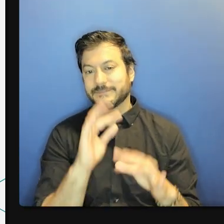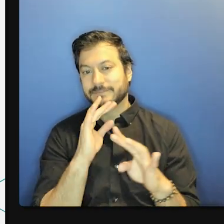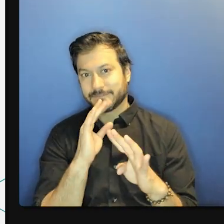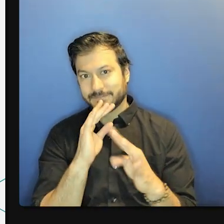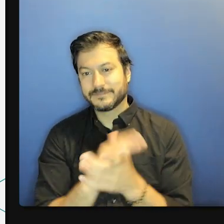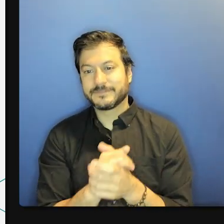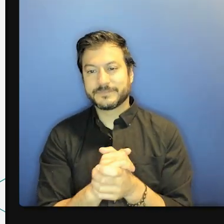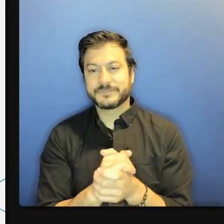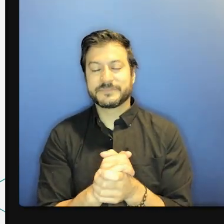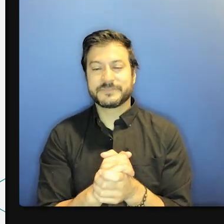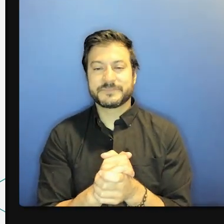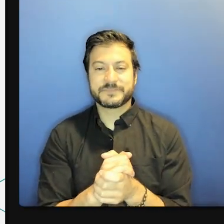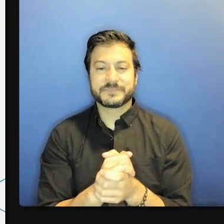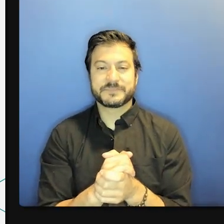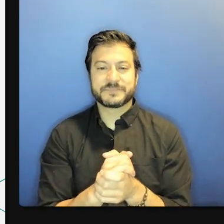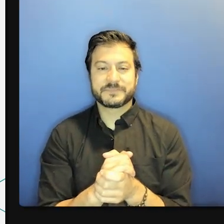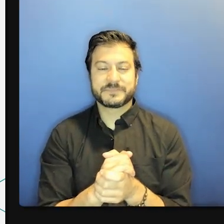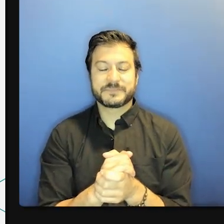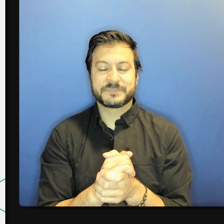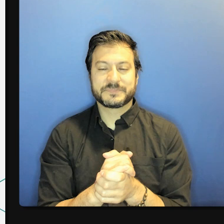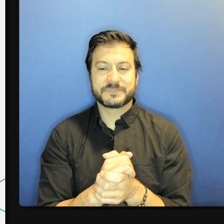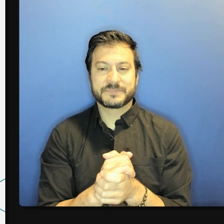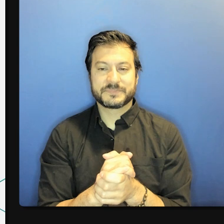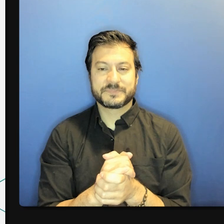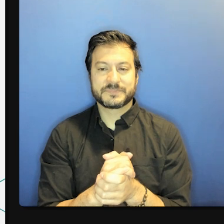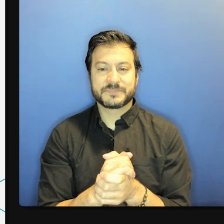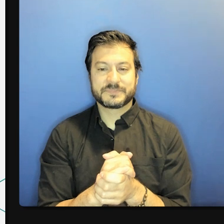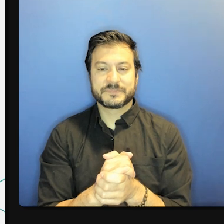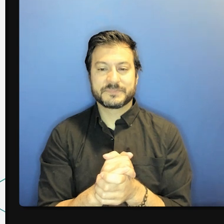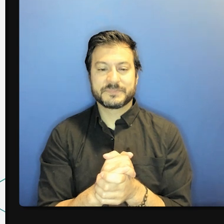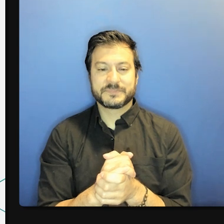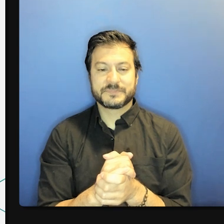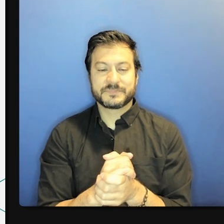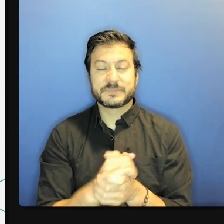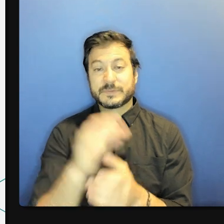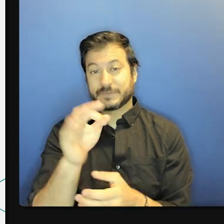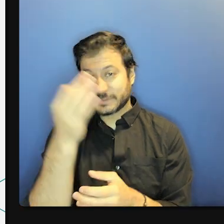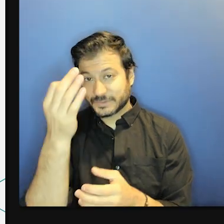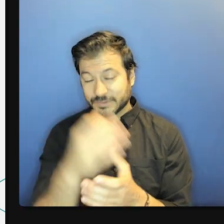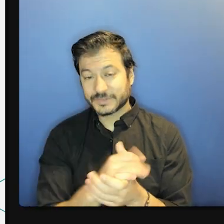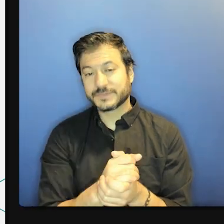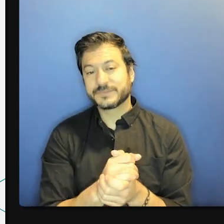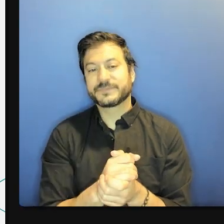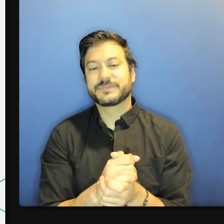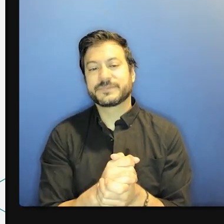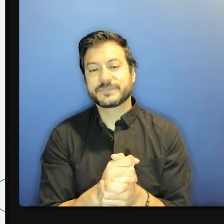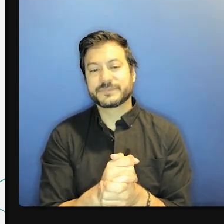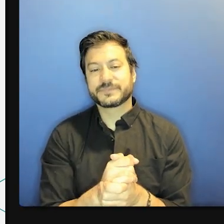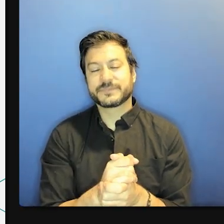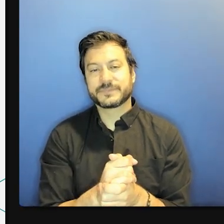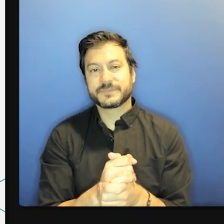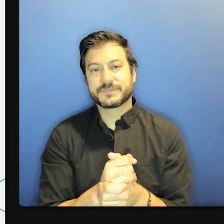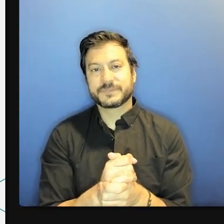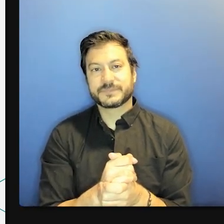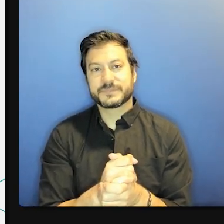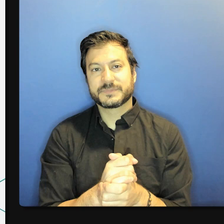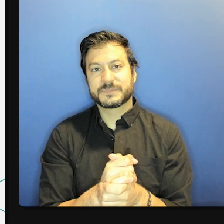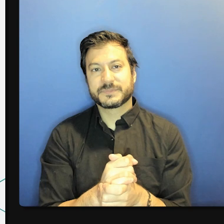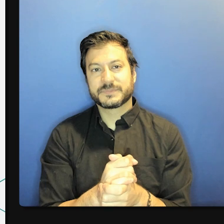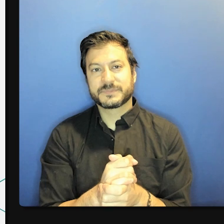[MALE VOICE 6 SPEAKING GERMAN] [SPEAKING GERMAN] And French. [MALE VOICE 6 SPEAKING FRENCH]